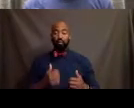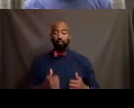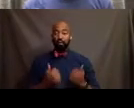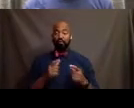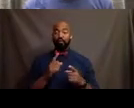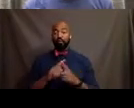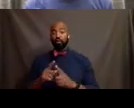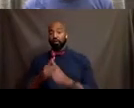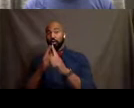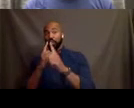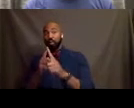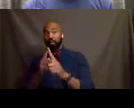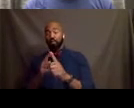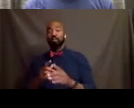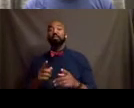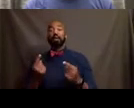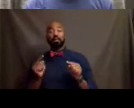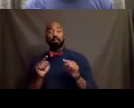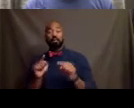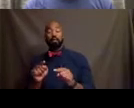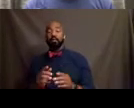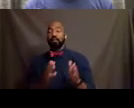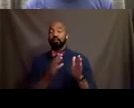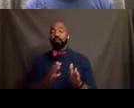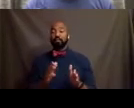or your plan of care regarding your gender expression.